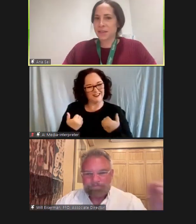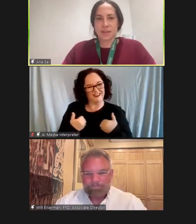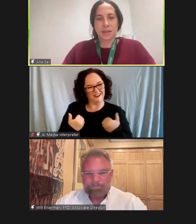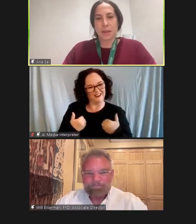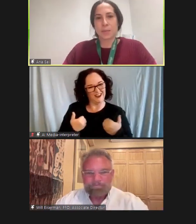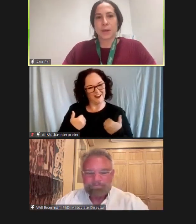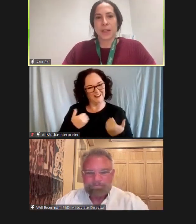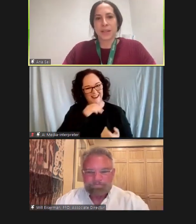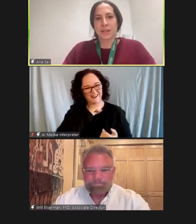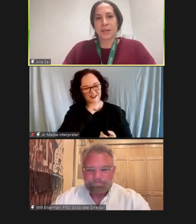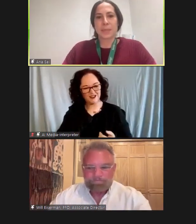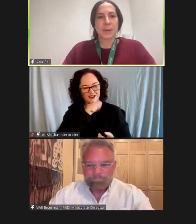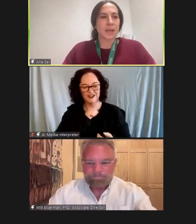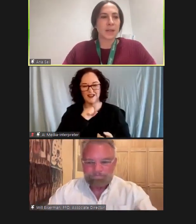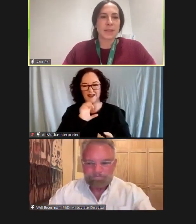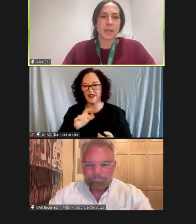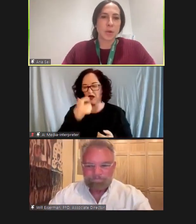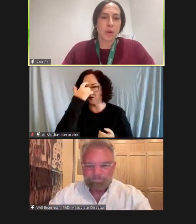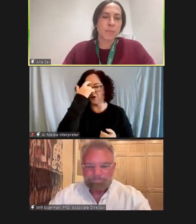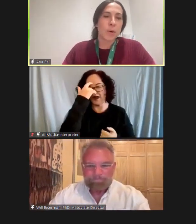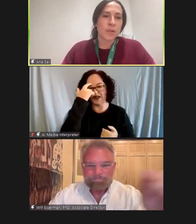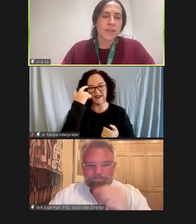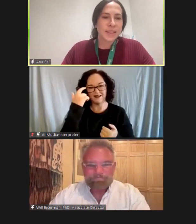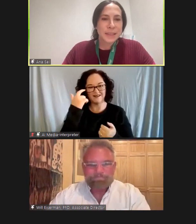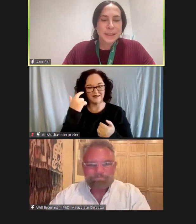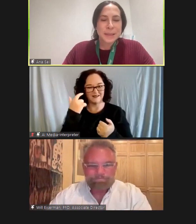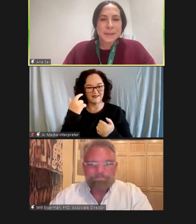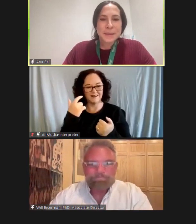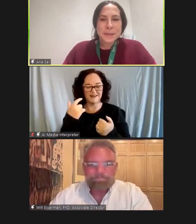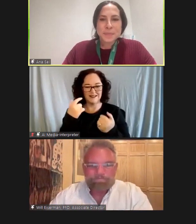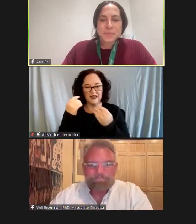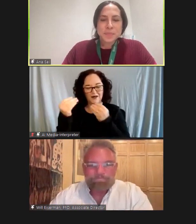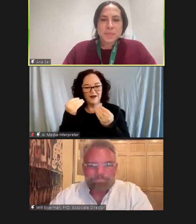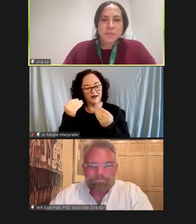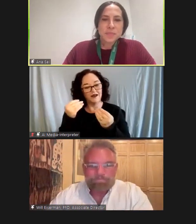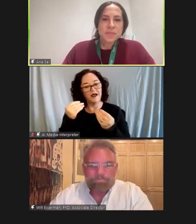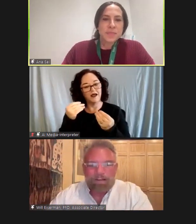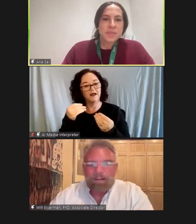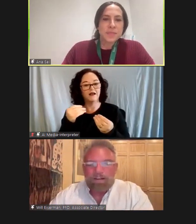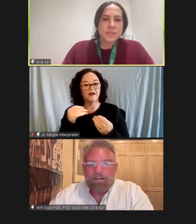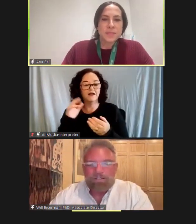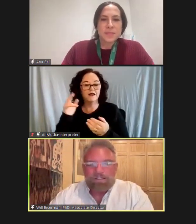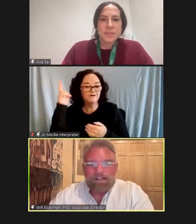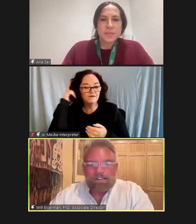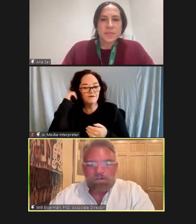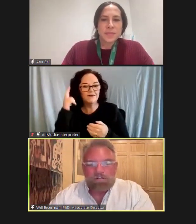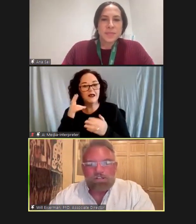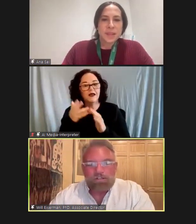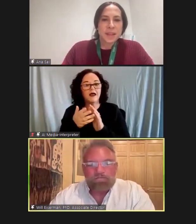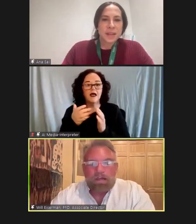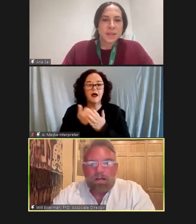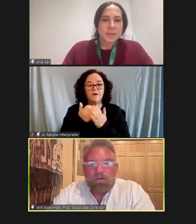their brain that becomes their